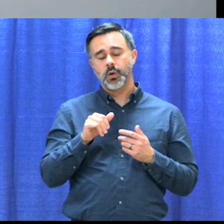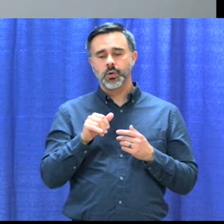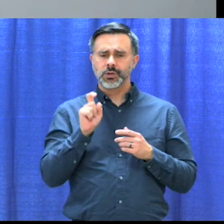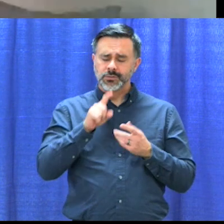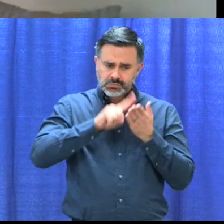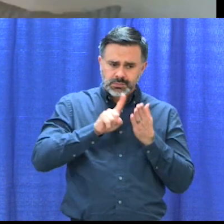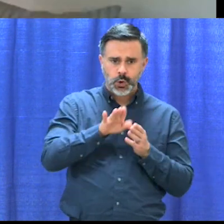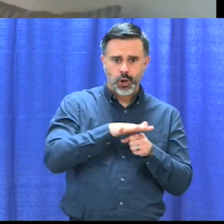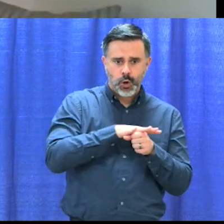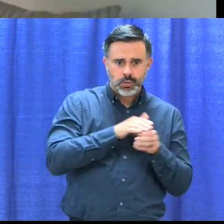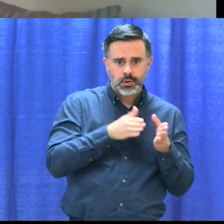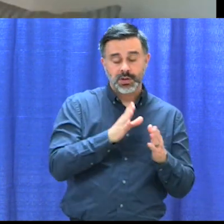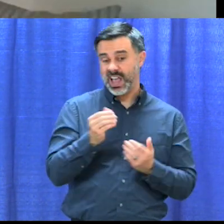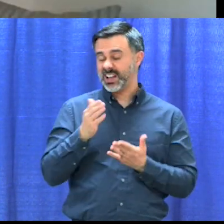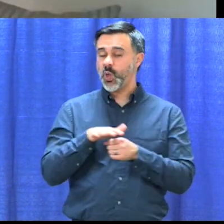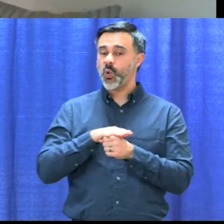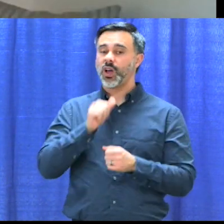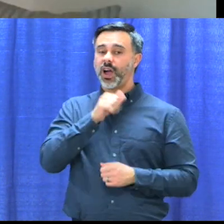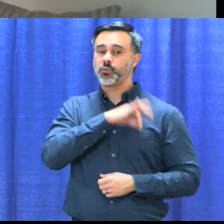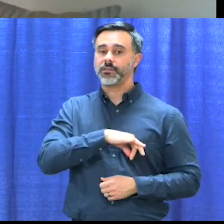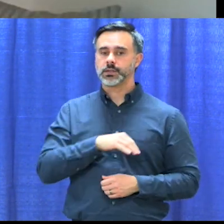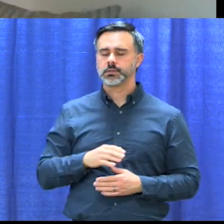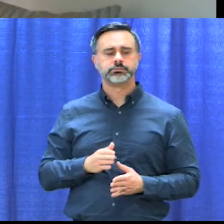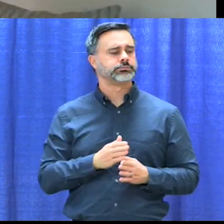[Hester speaking] Right. Everything that's been said is correct.